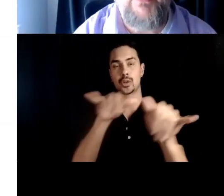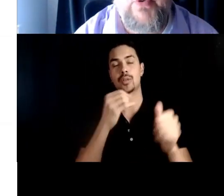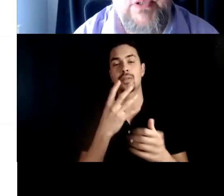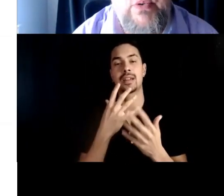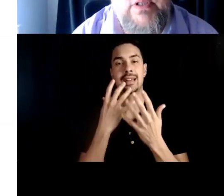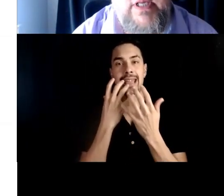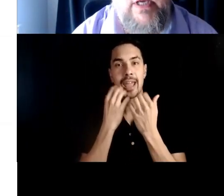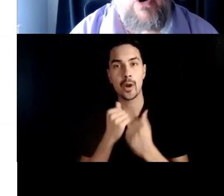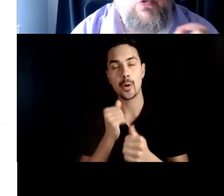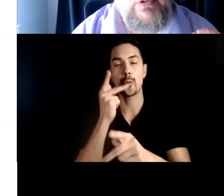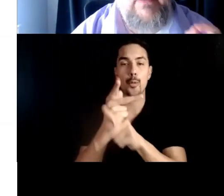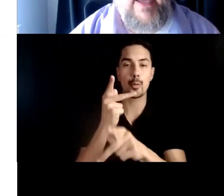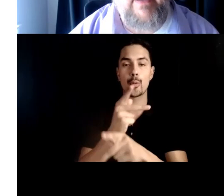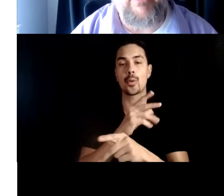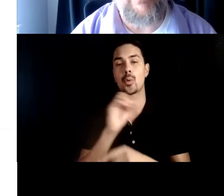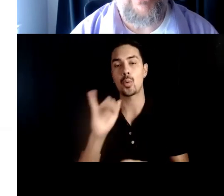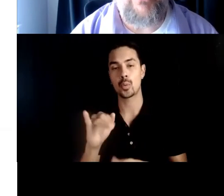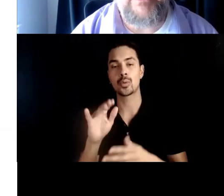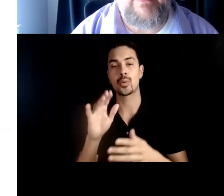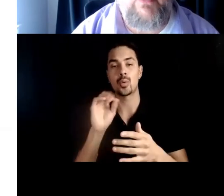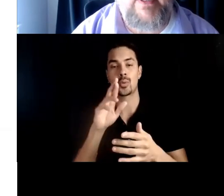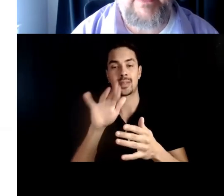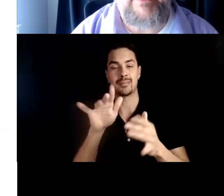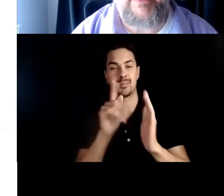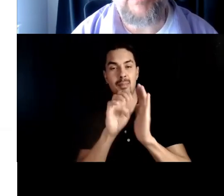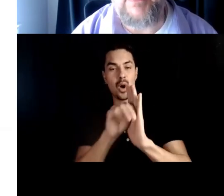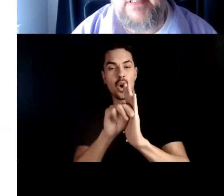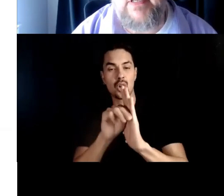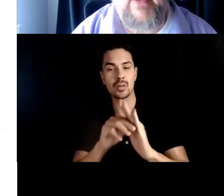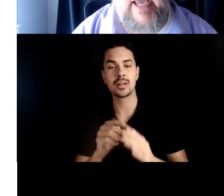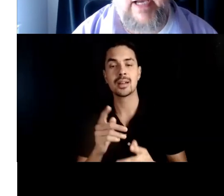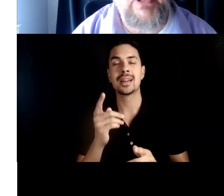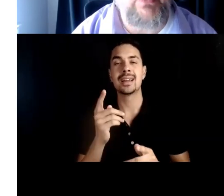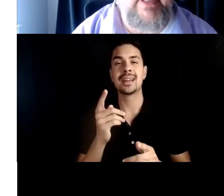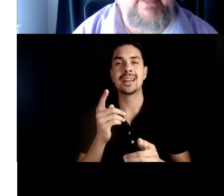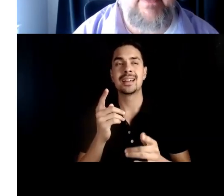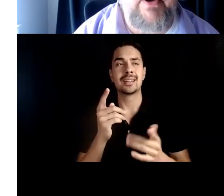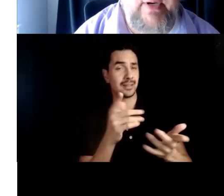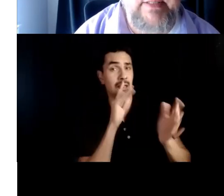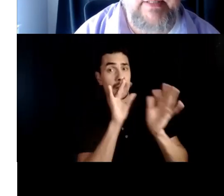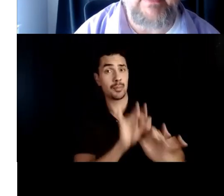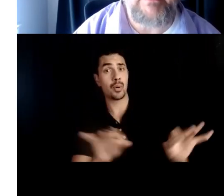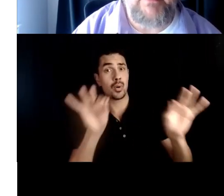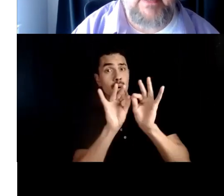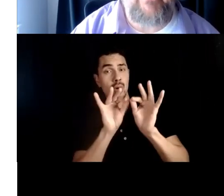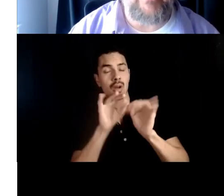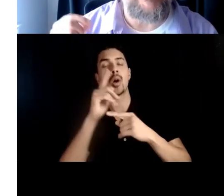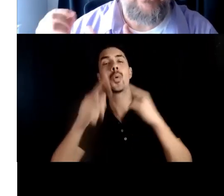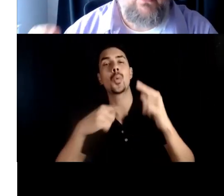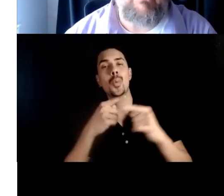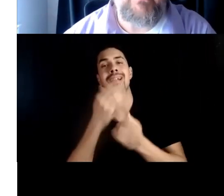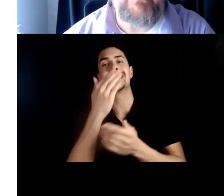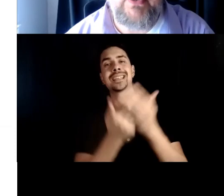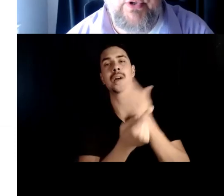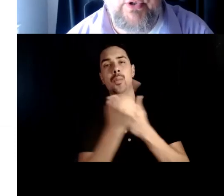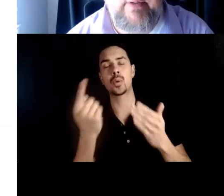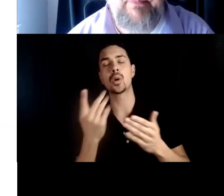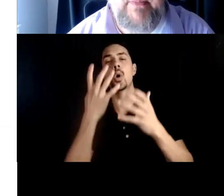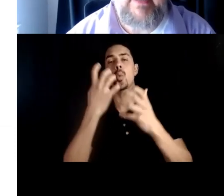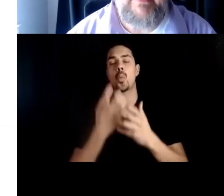or the newer school, only matter when someone wants to take specific actions related to their transness, specifically hormones or surgery